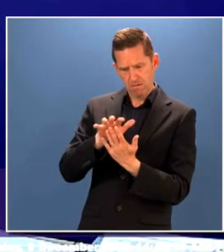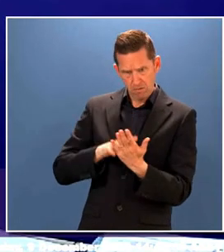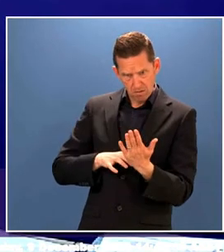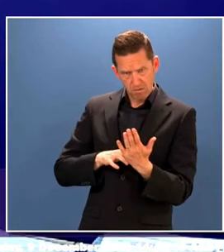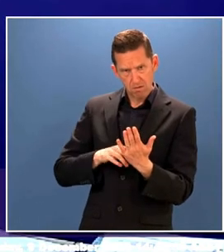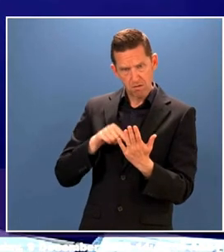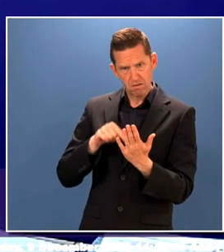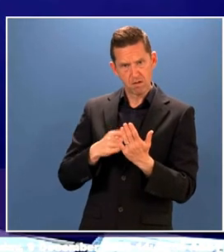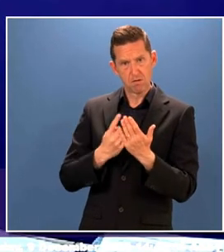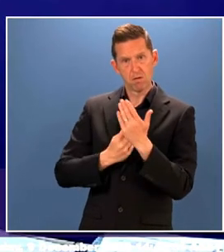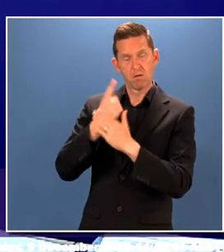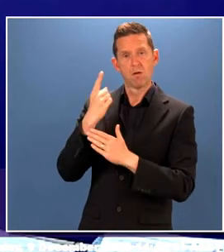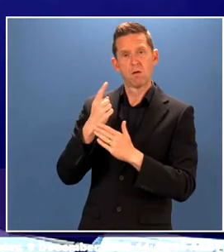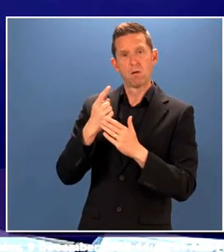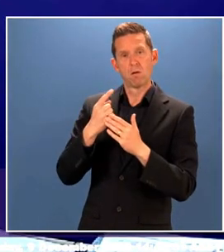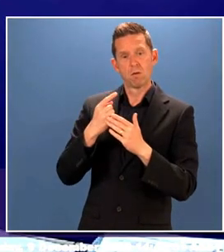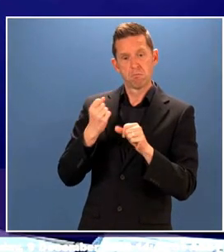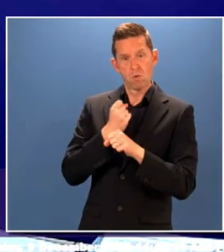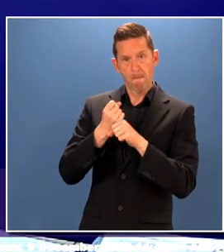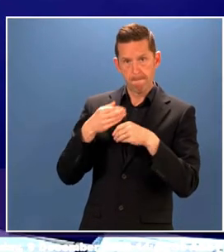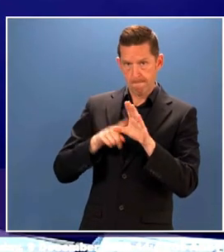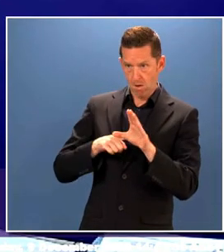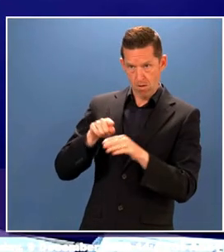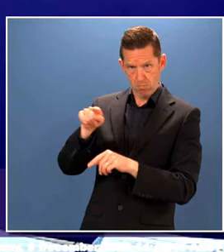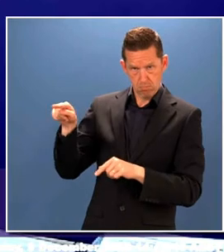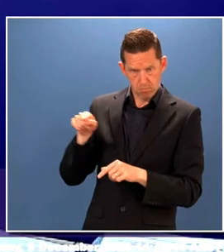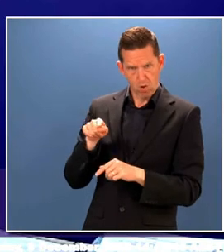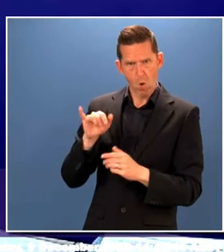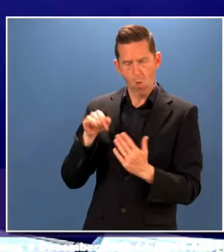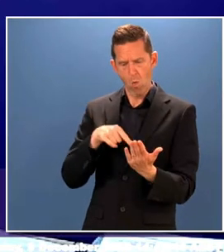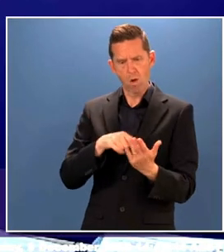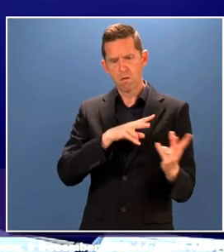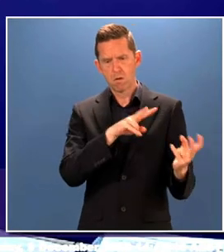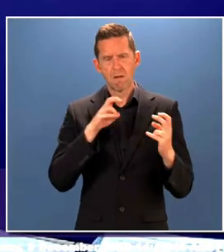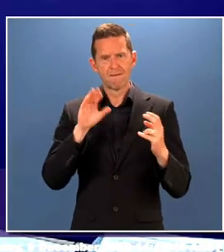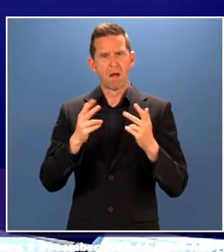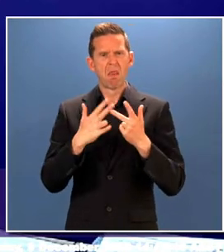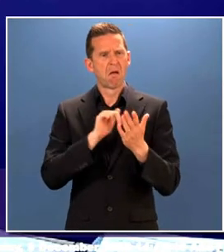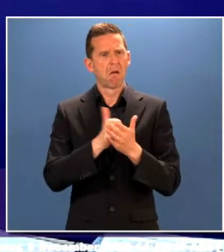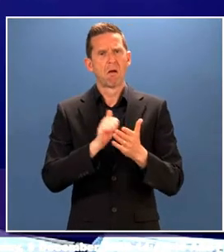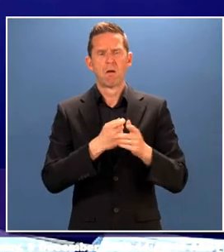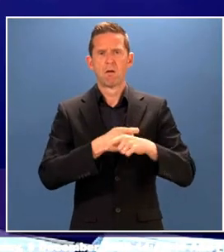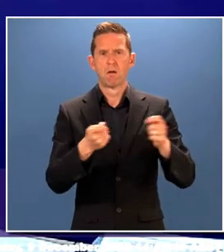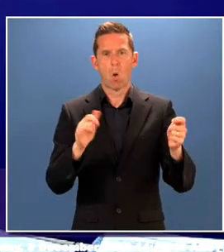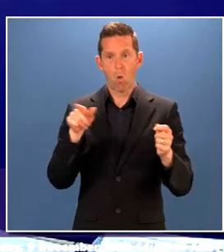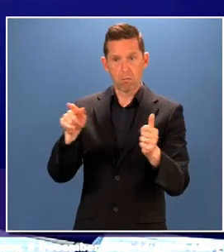developed by you or was it something taken from another publication or in collaboration with someone?